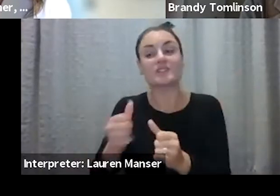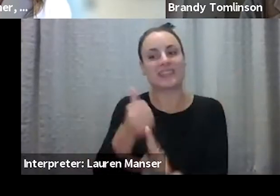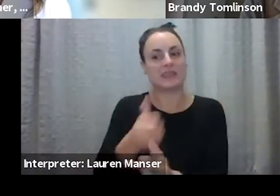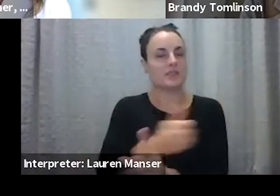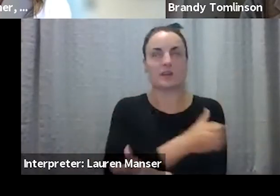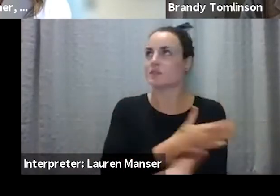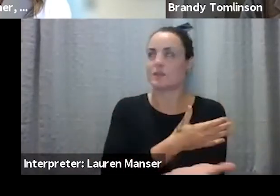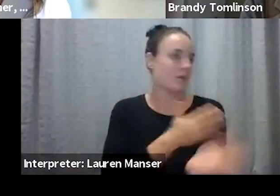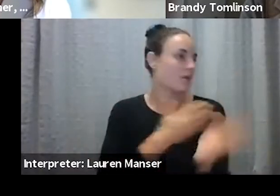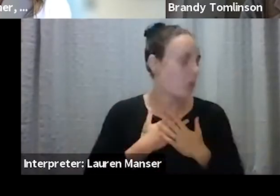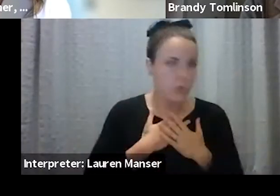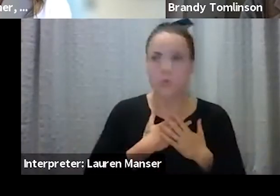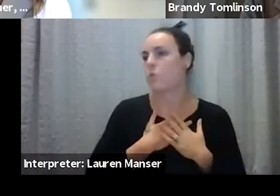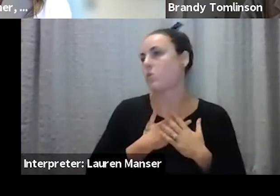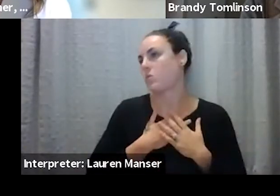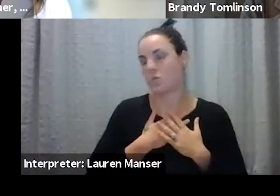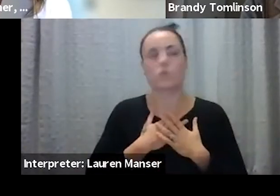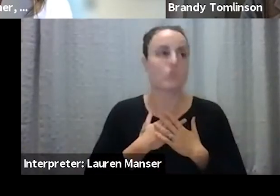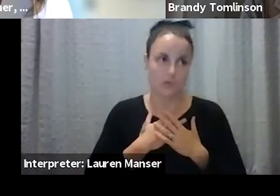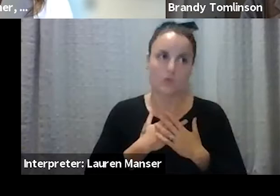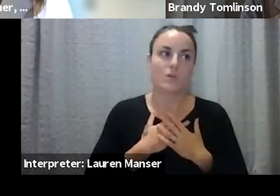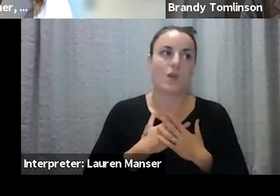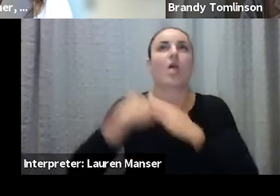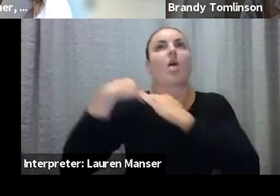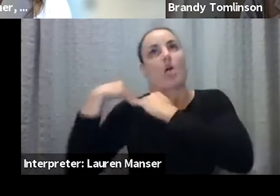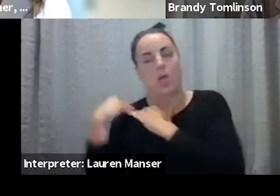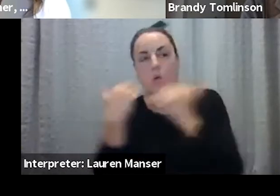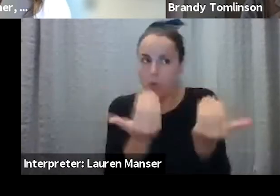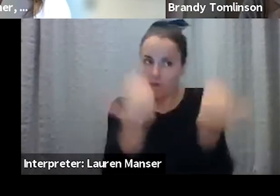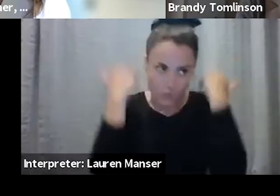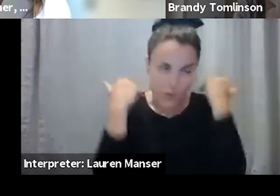the restrictions, the anxiety that some of that can produce,